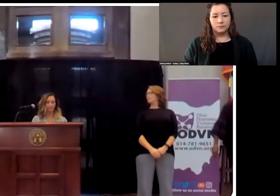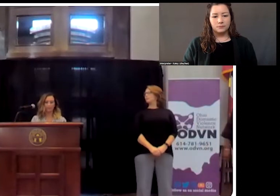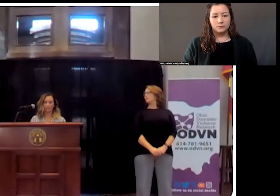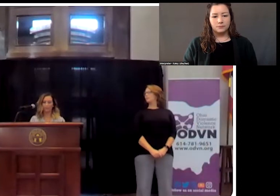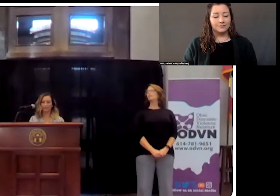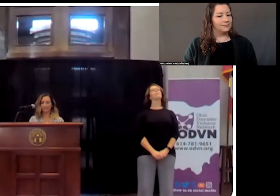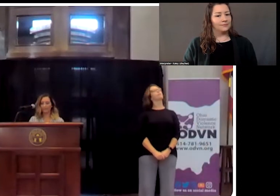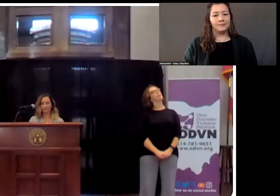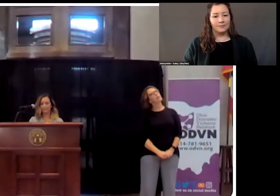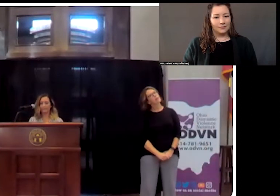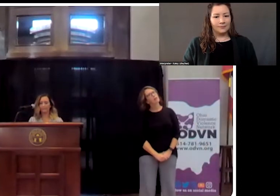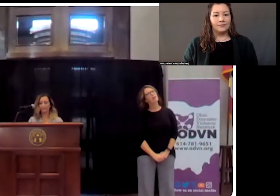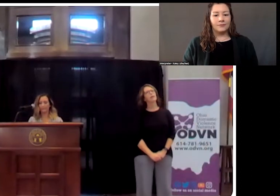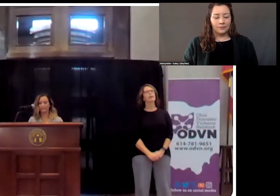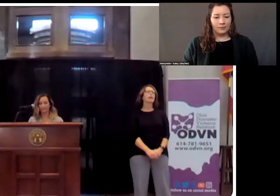So I decided to tell my story today